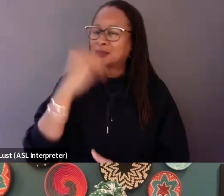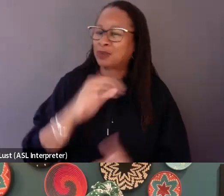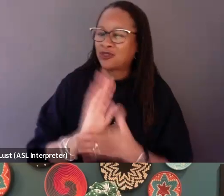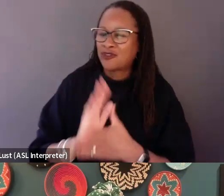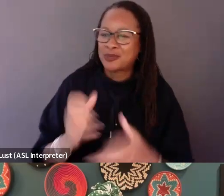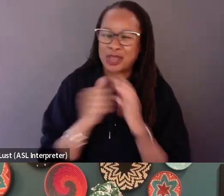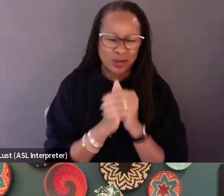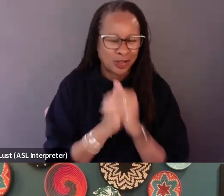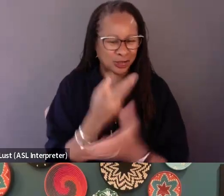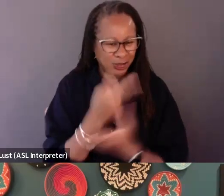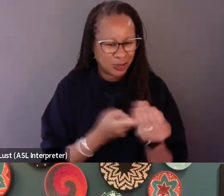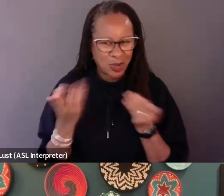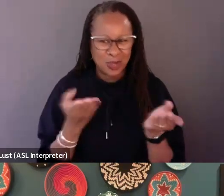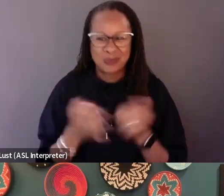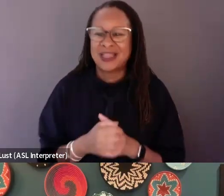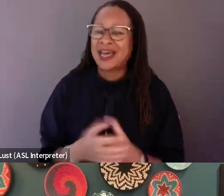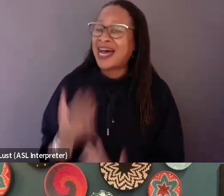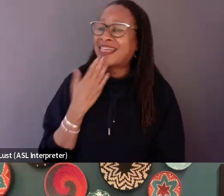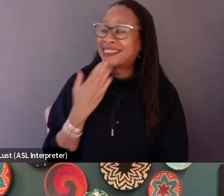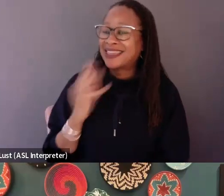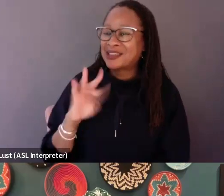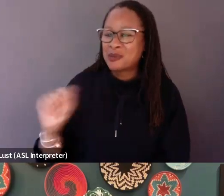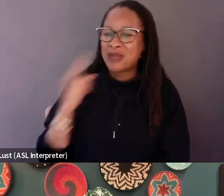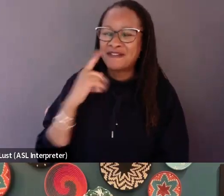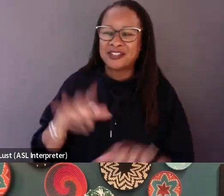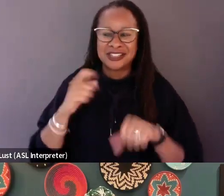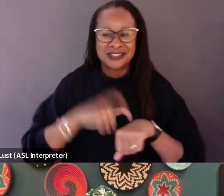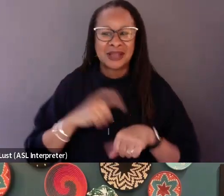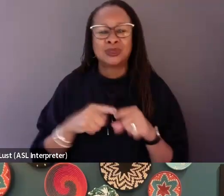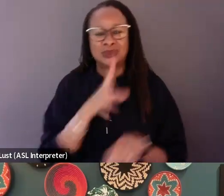Thank you so much. - Oh, thank you so much, Matt, for taking out the time and talking to us. My pleasure.